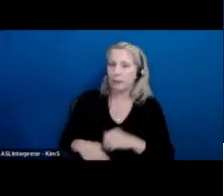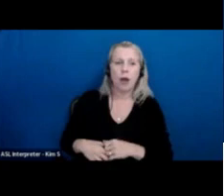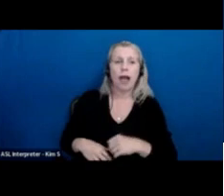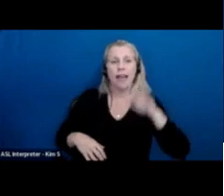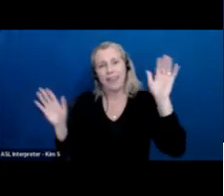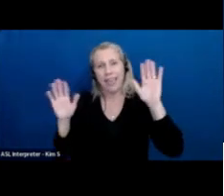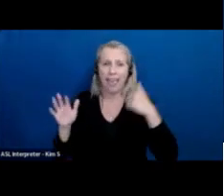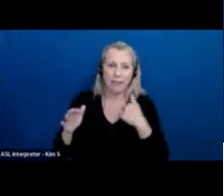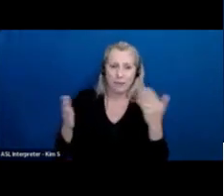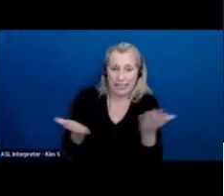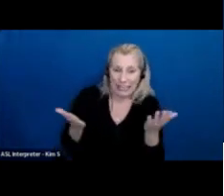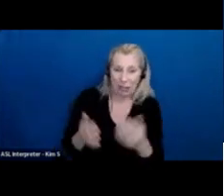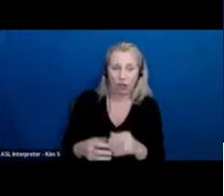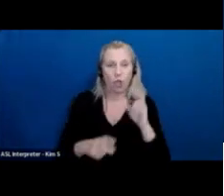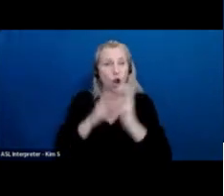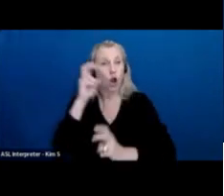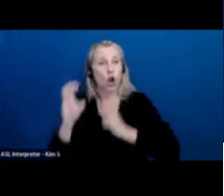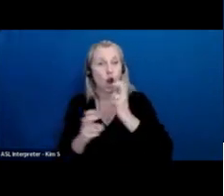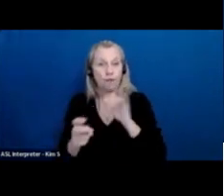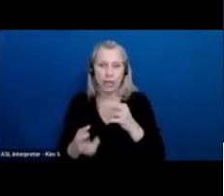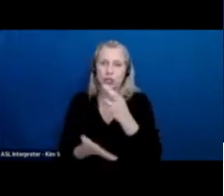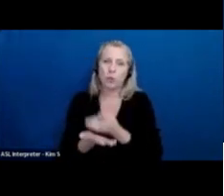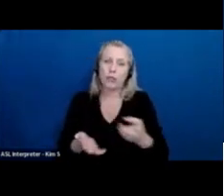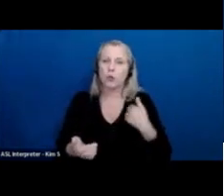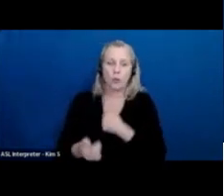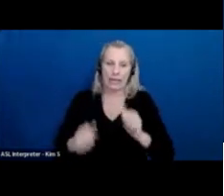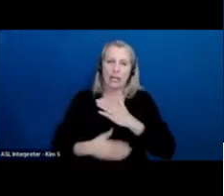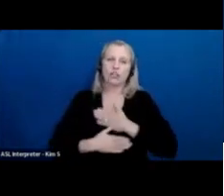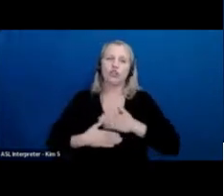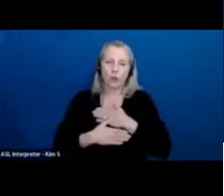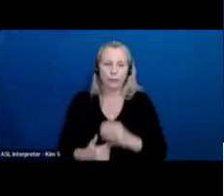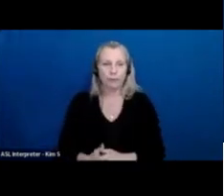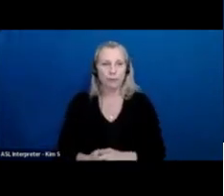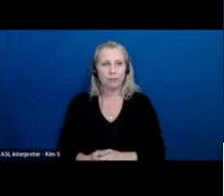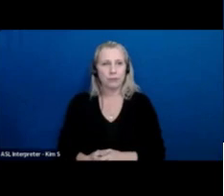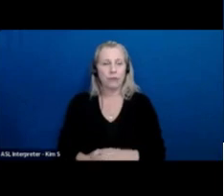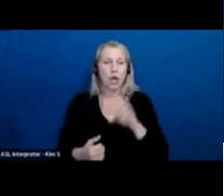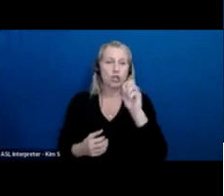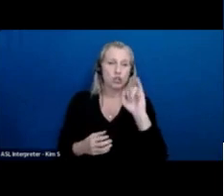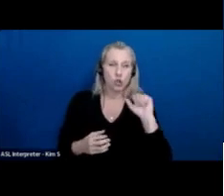carnival is a resource we can enjoy. Social determinants of health are connected and related